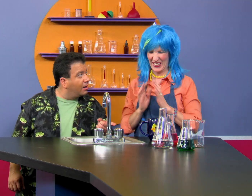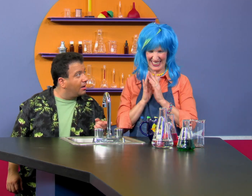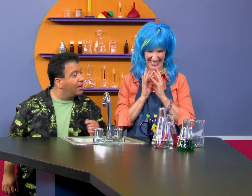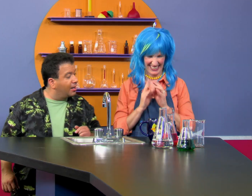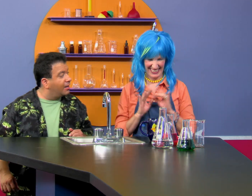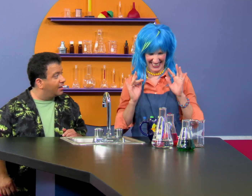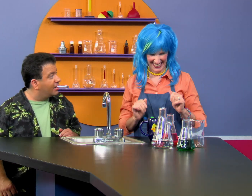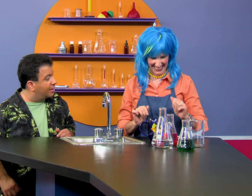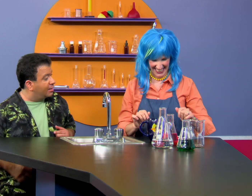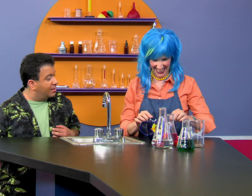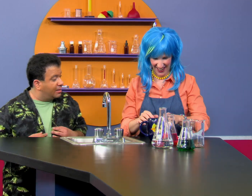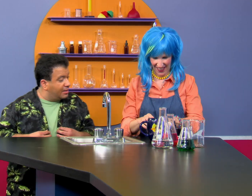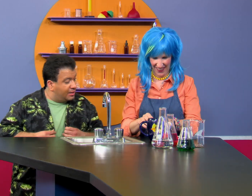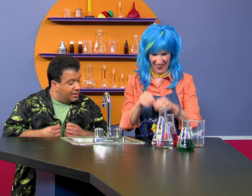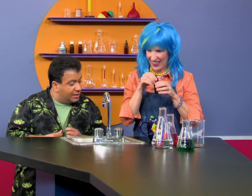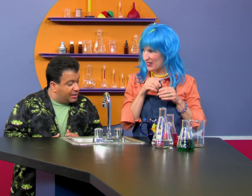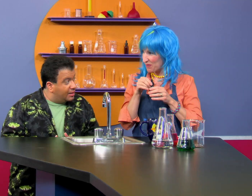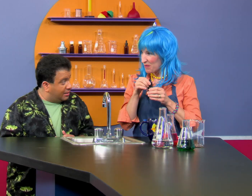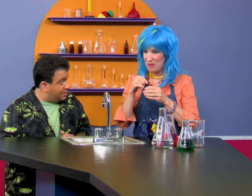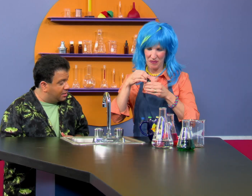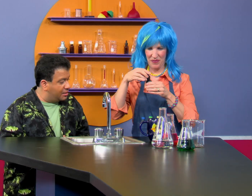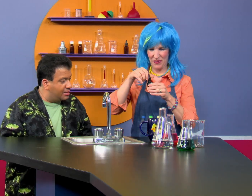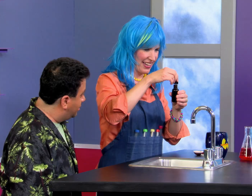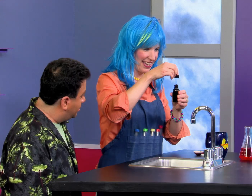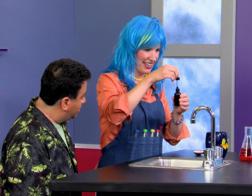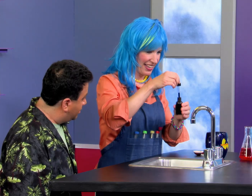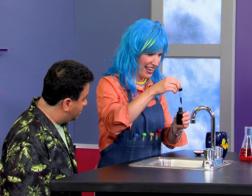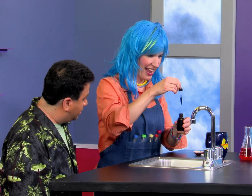GREAT! HMM.